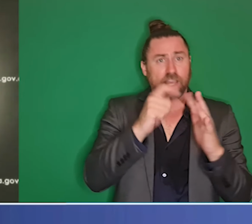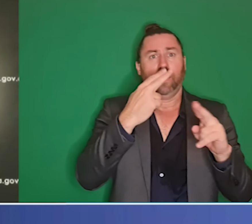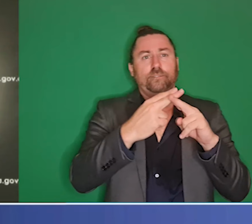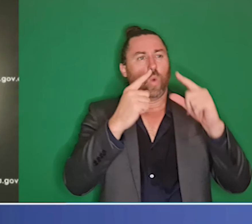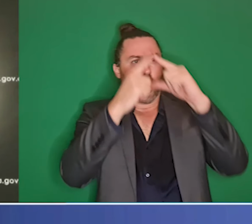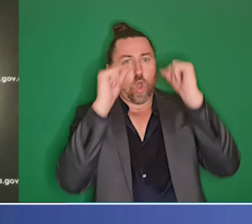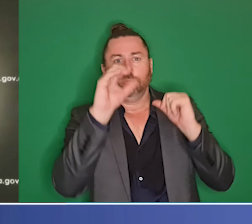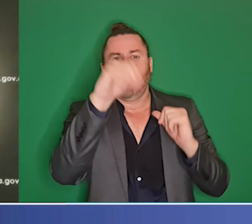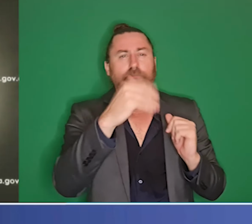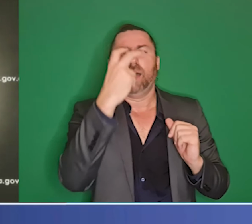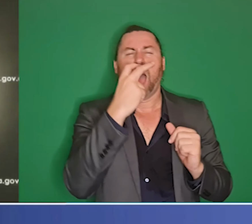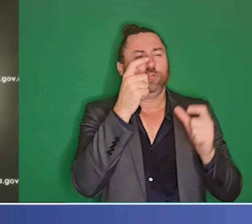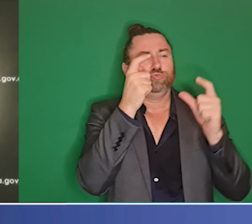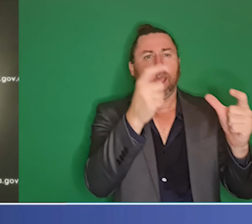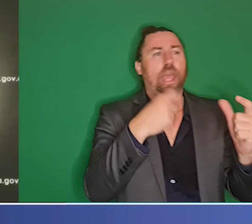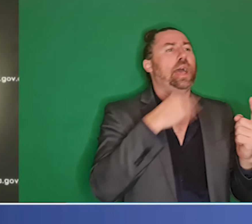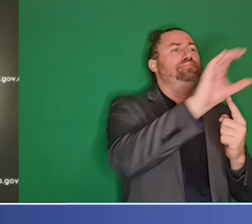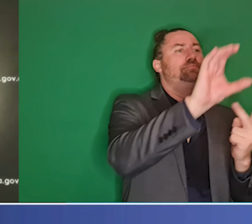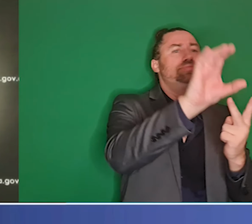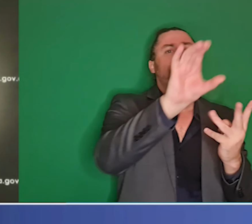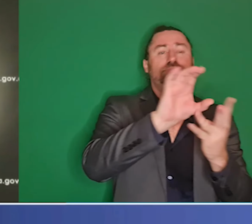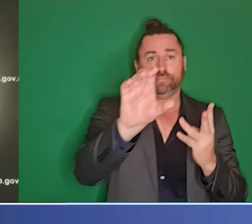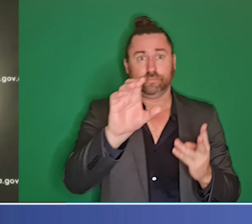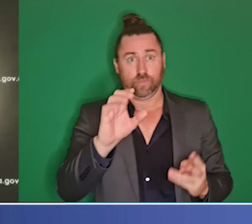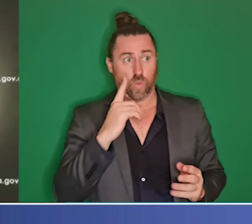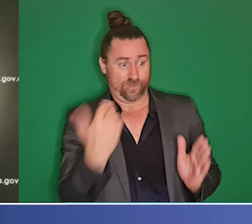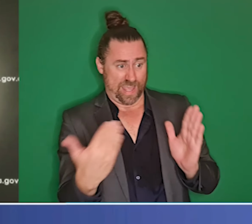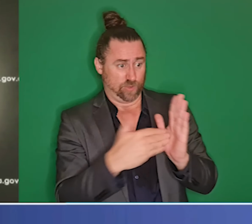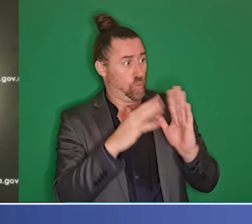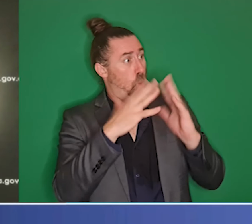As of today, it will have increased to 5.7 million rapid antigen tests,